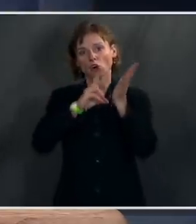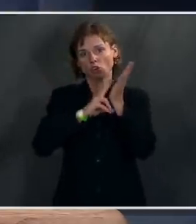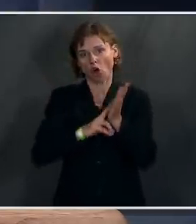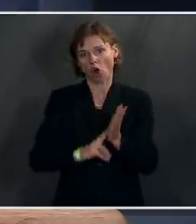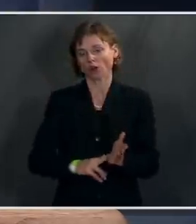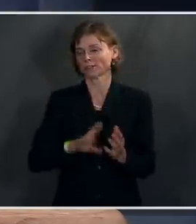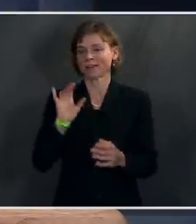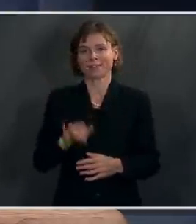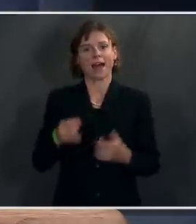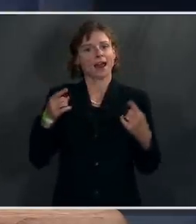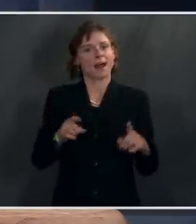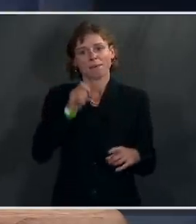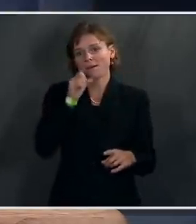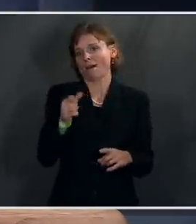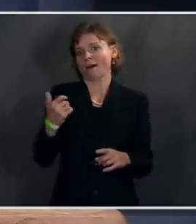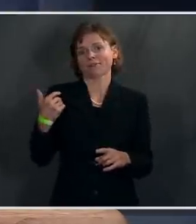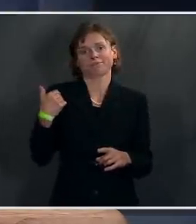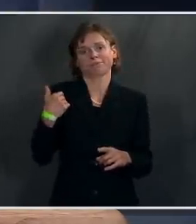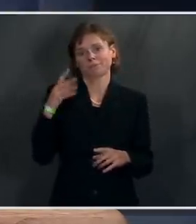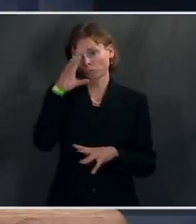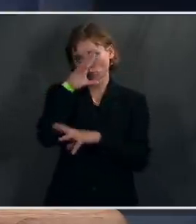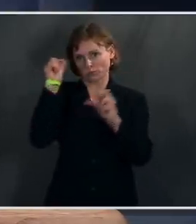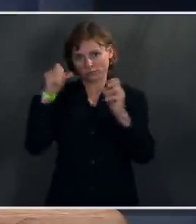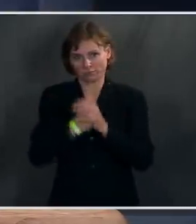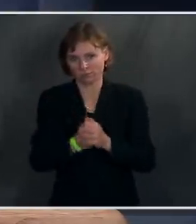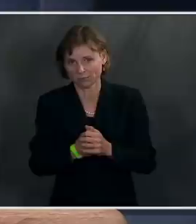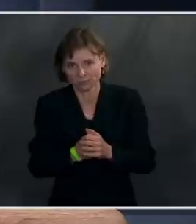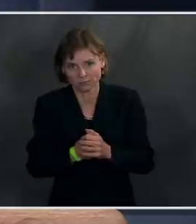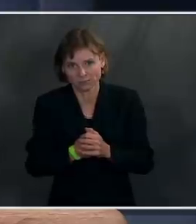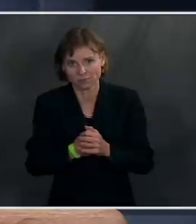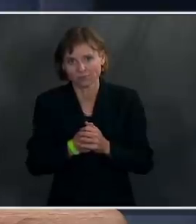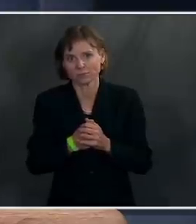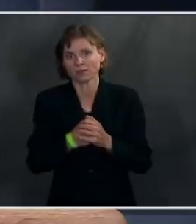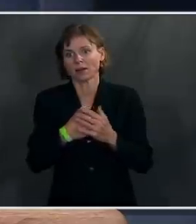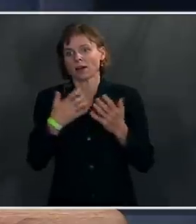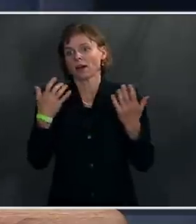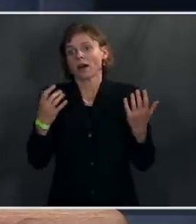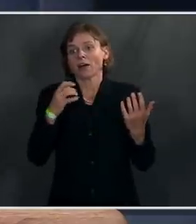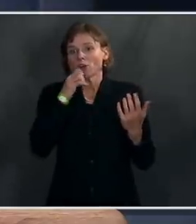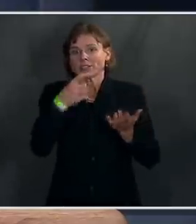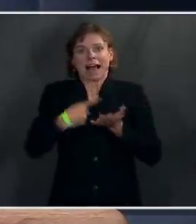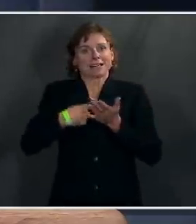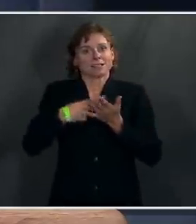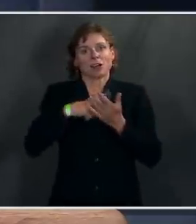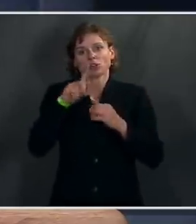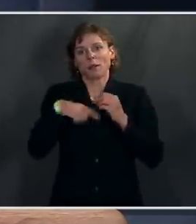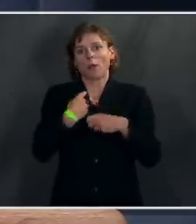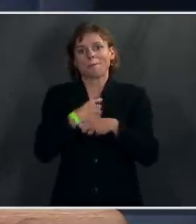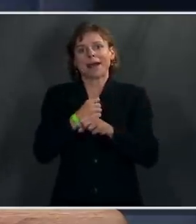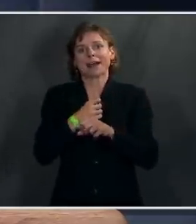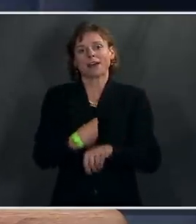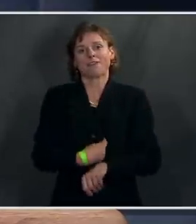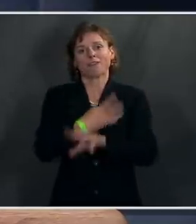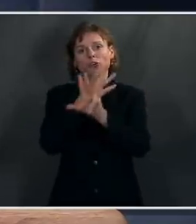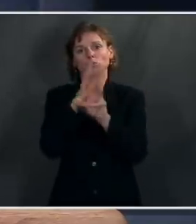At this point, there's not a discussion of making virtual meetings part of what's released. Go ahead, Jeff. The Press: Hey Jen.